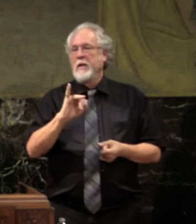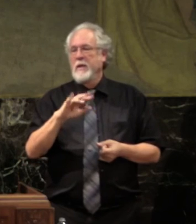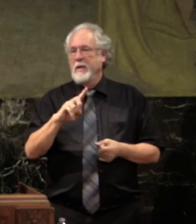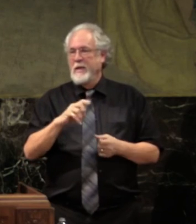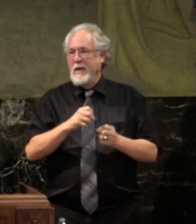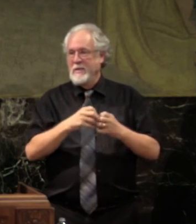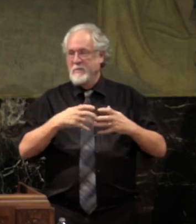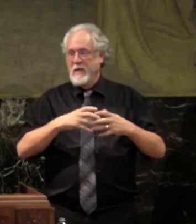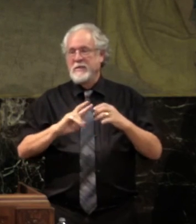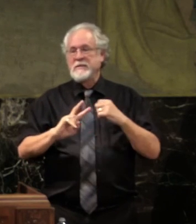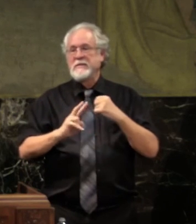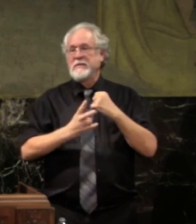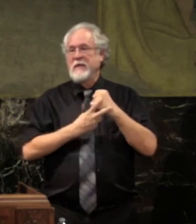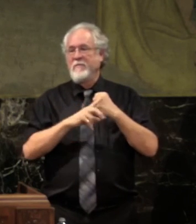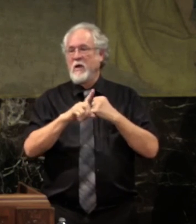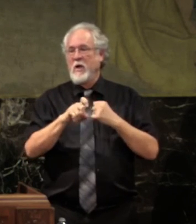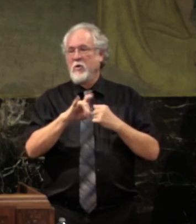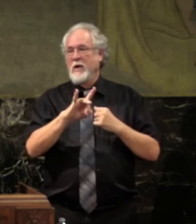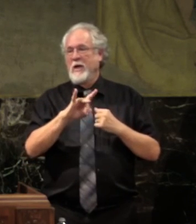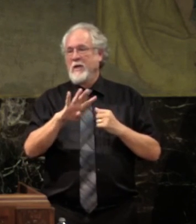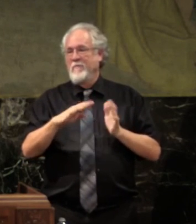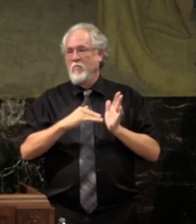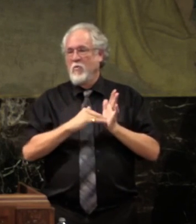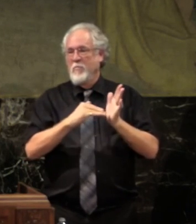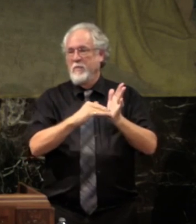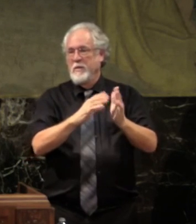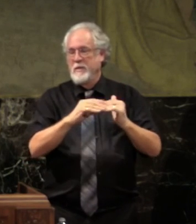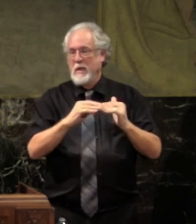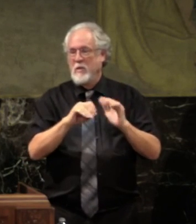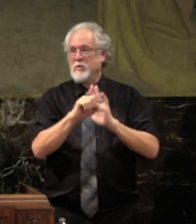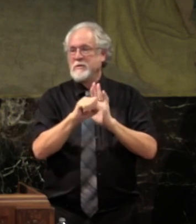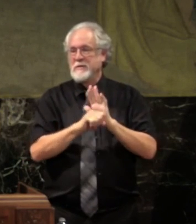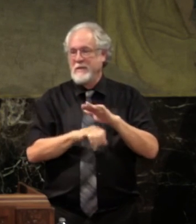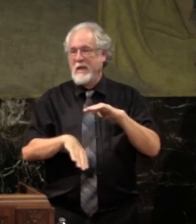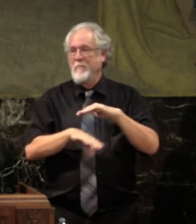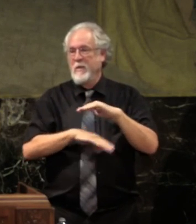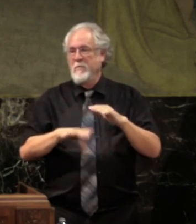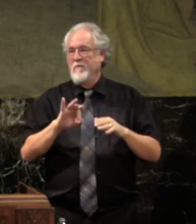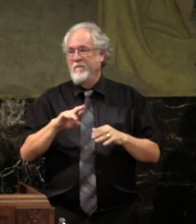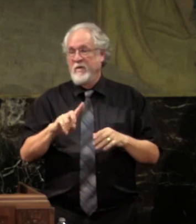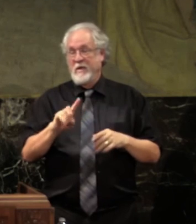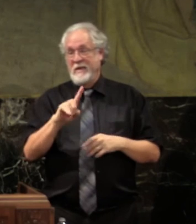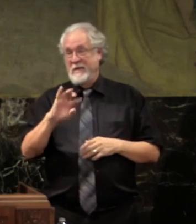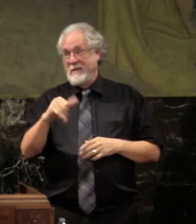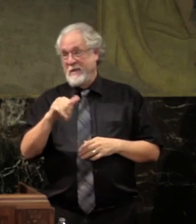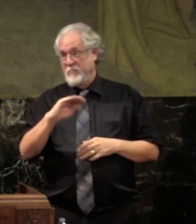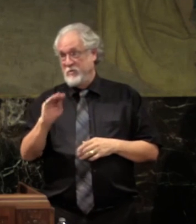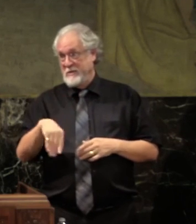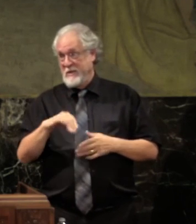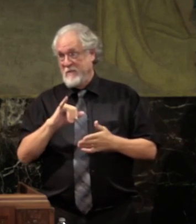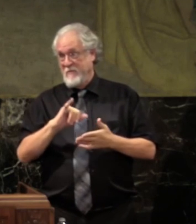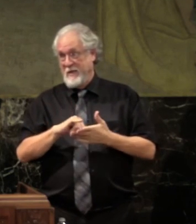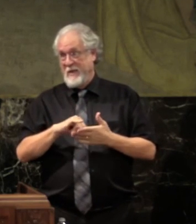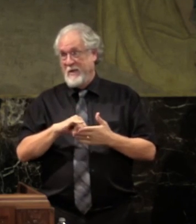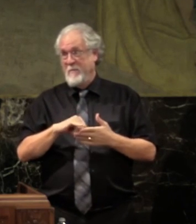state 284 million dollar state general fund this year almost ten percent of that historic budget deficit we now have